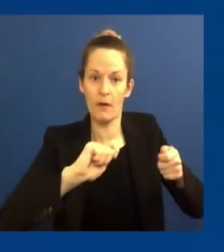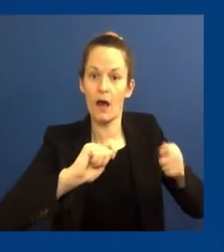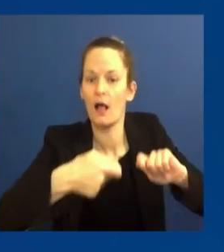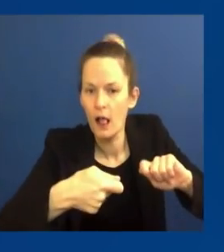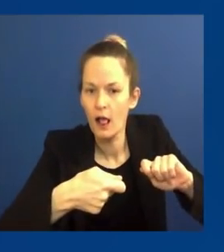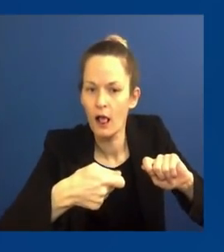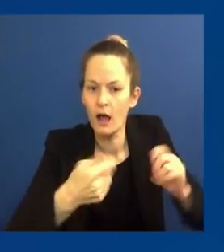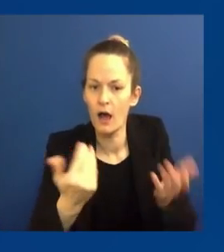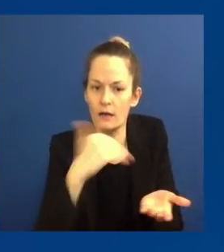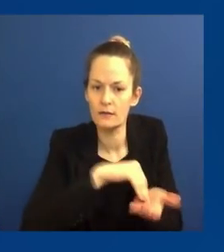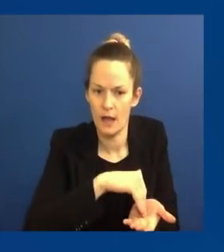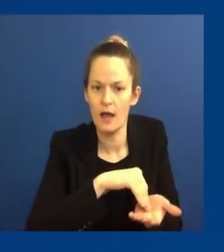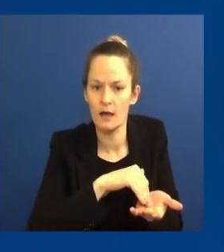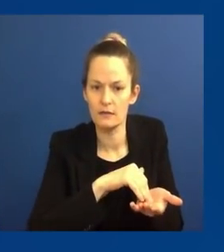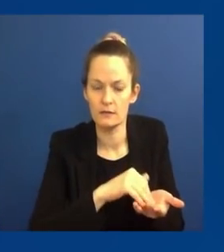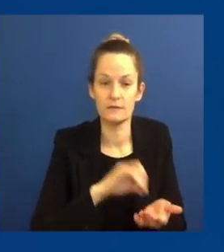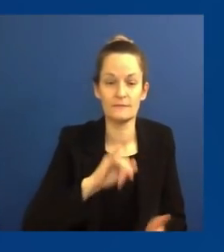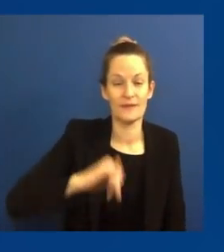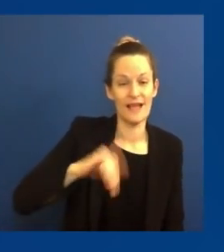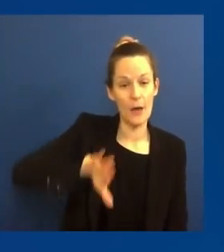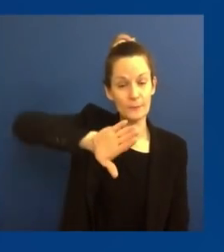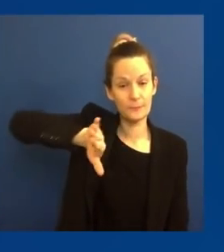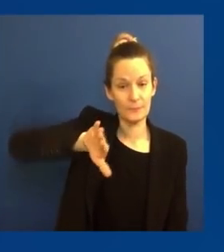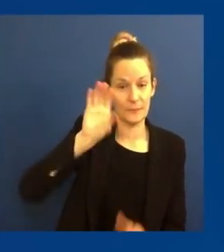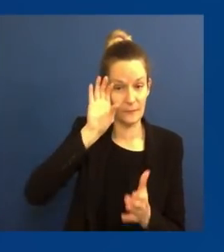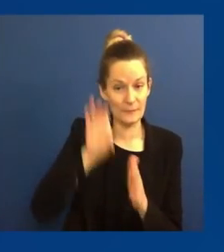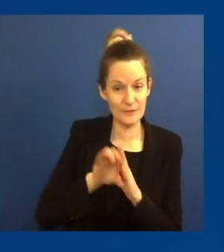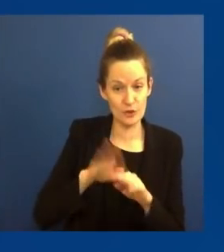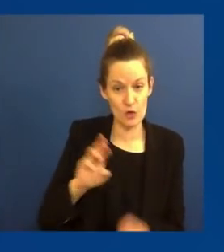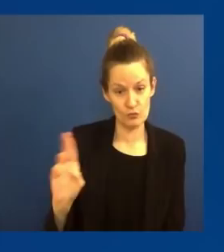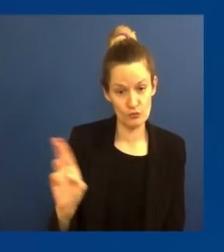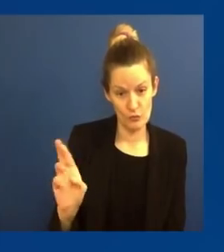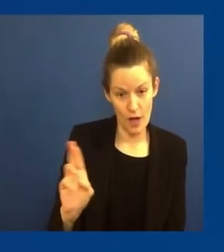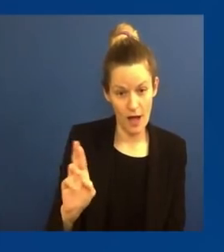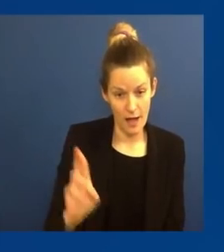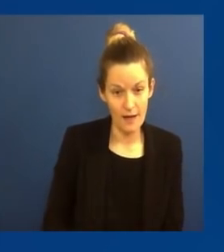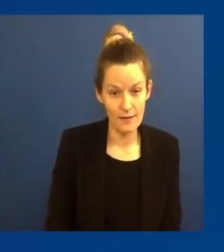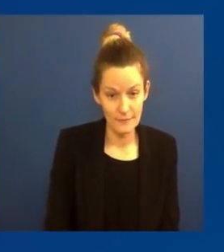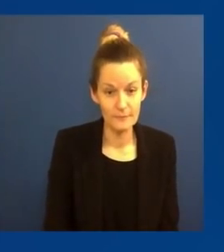which we refer to as "T-cell epitopes" -- they are on the surface, but they're also buried.